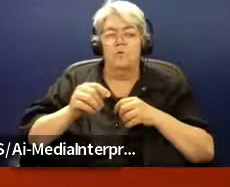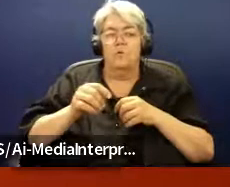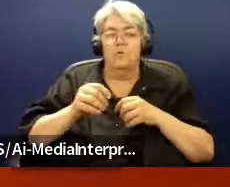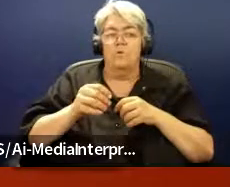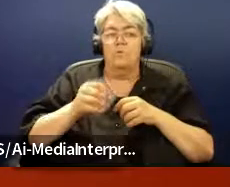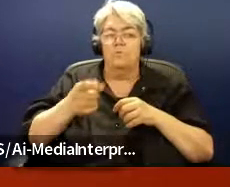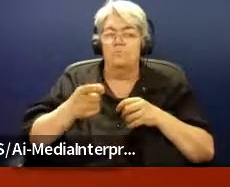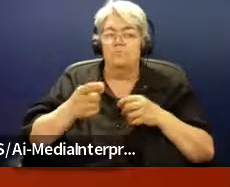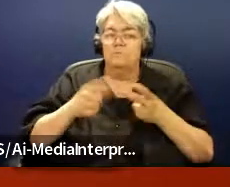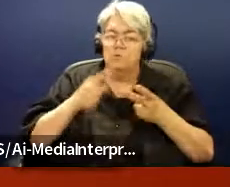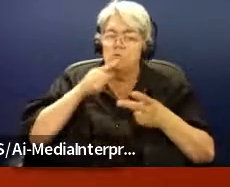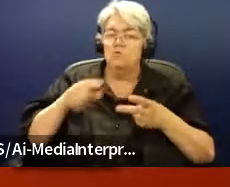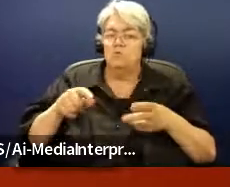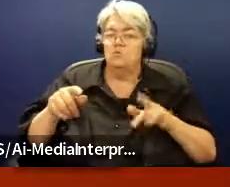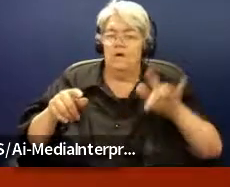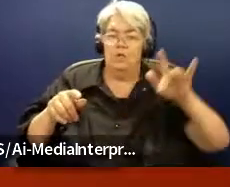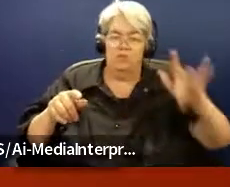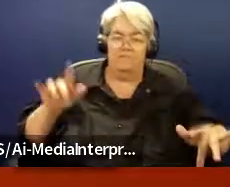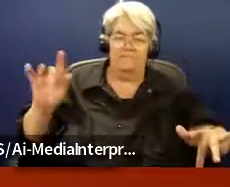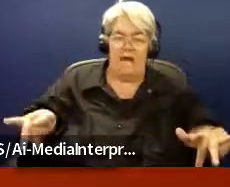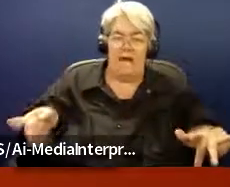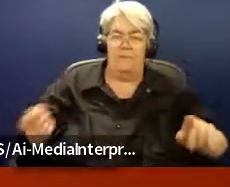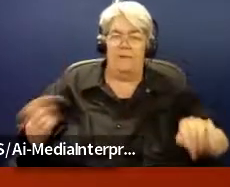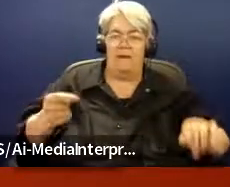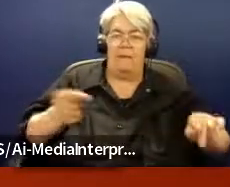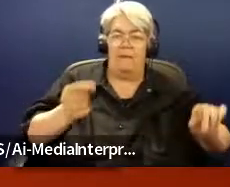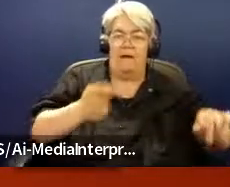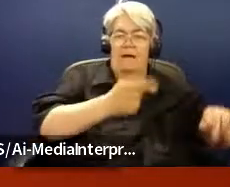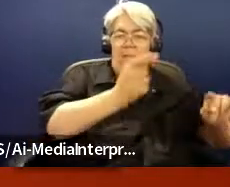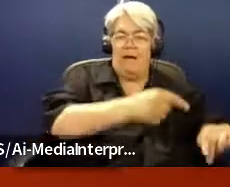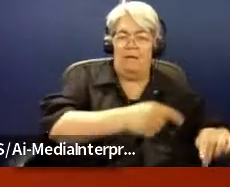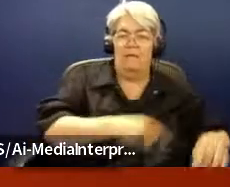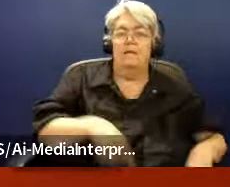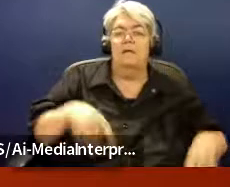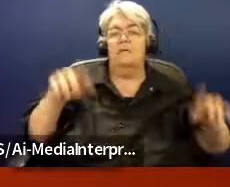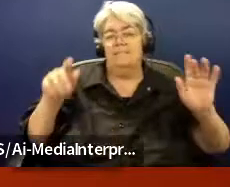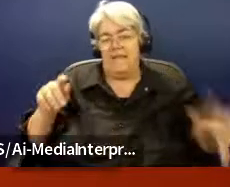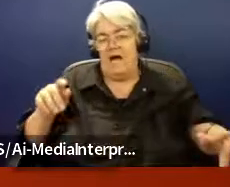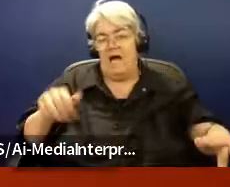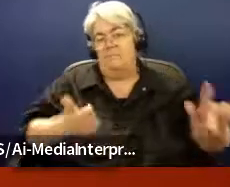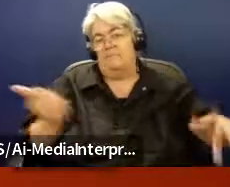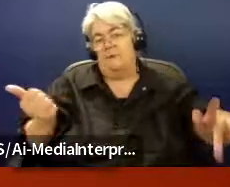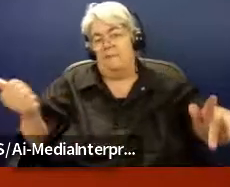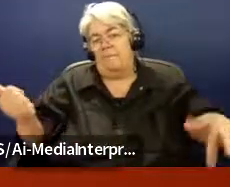all of those elements and reach that content , you should be able to tab and shift tab